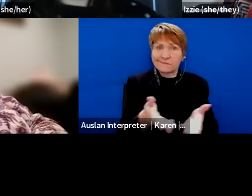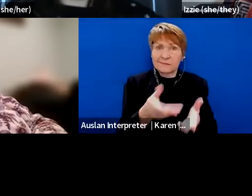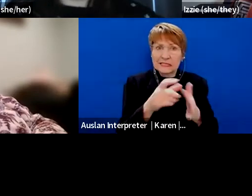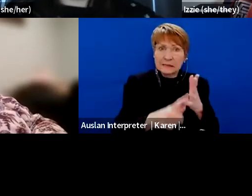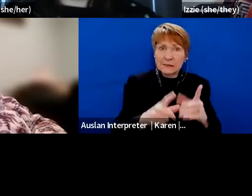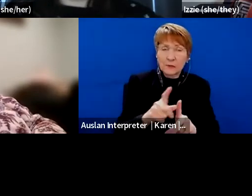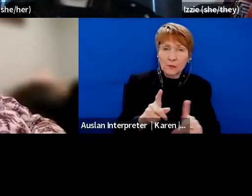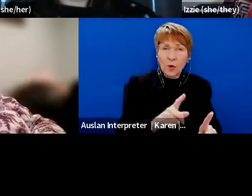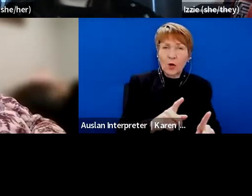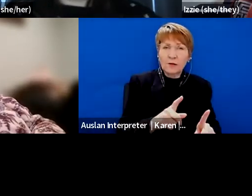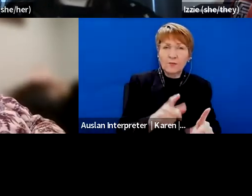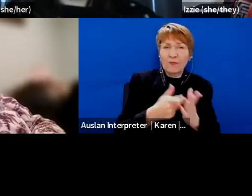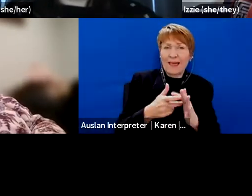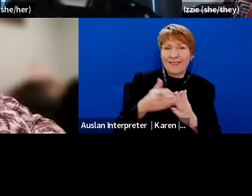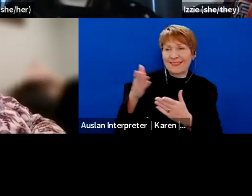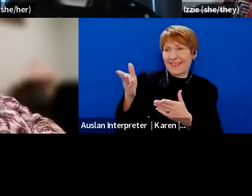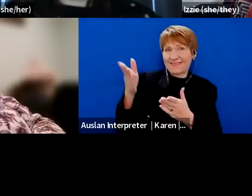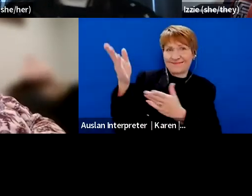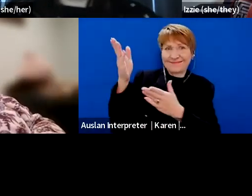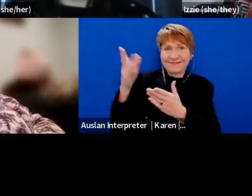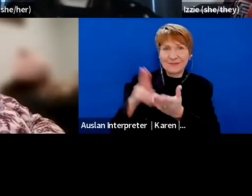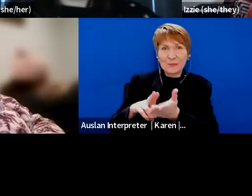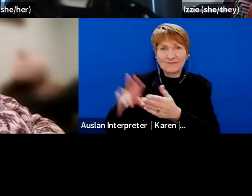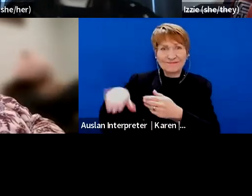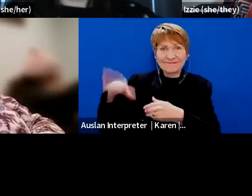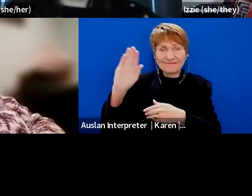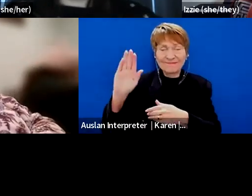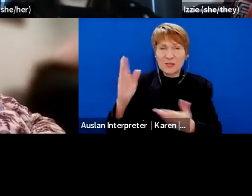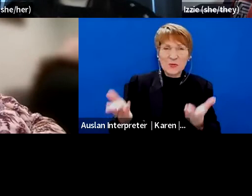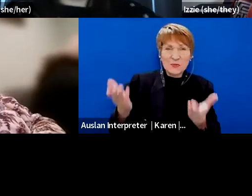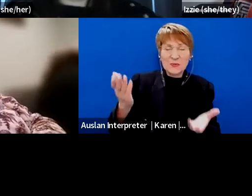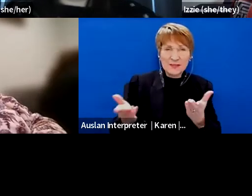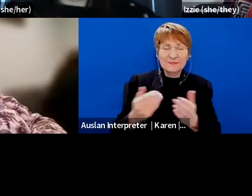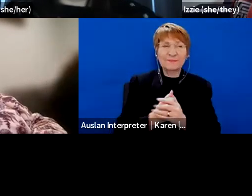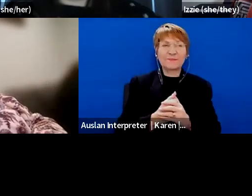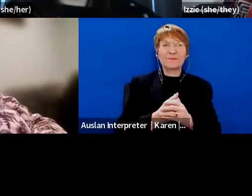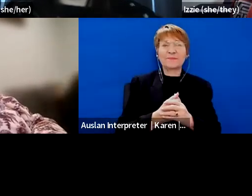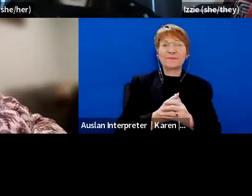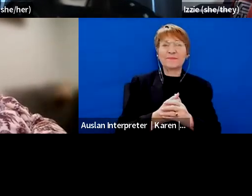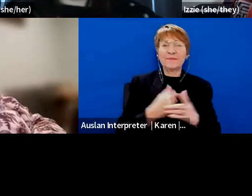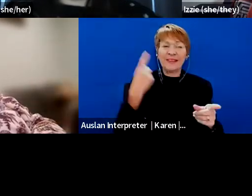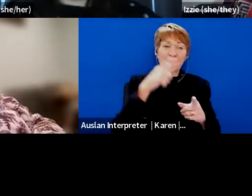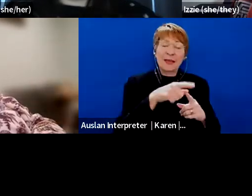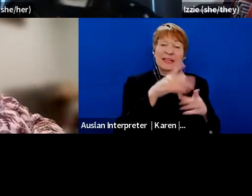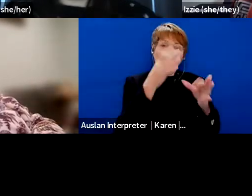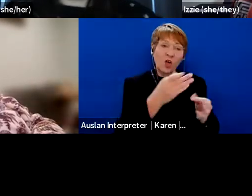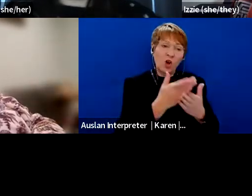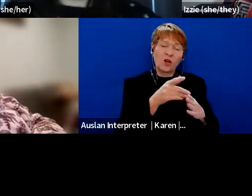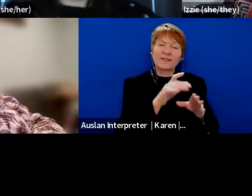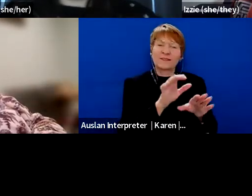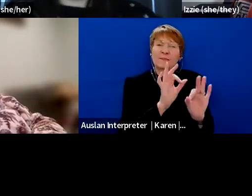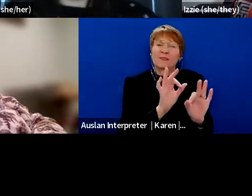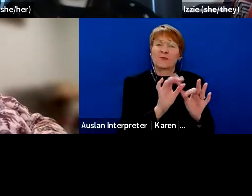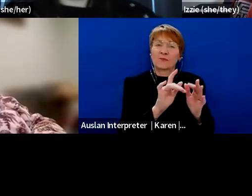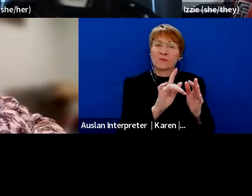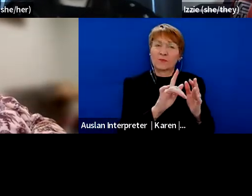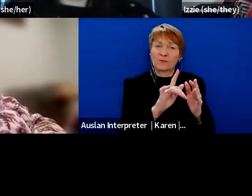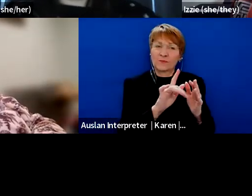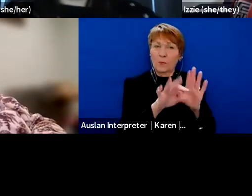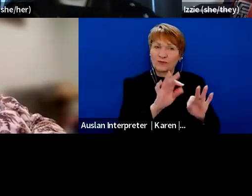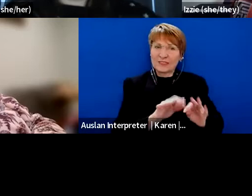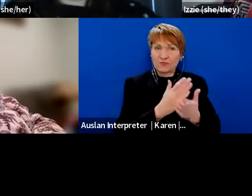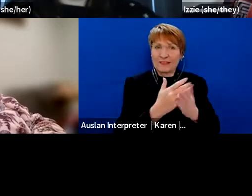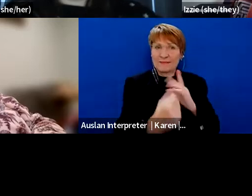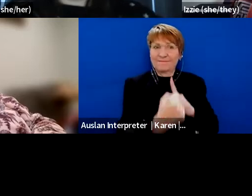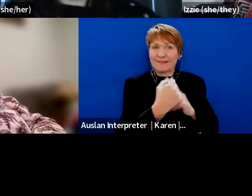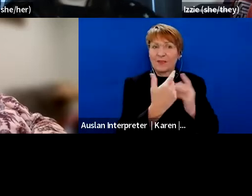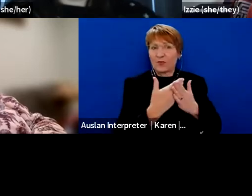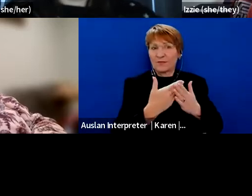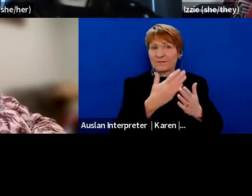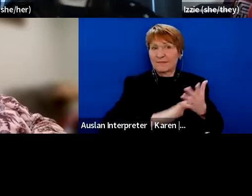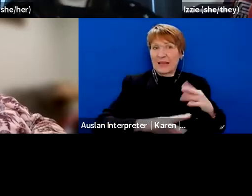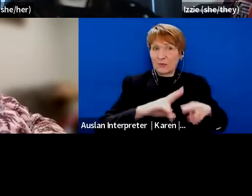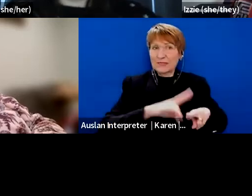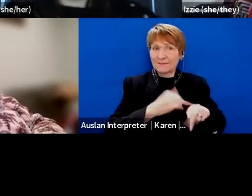Um, this one, welcome feeling that they need to take up the special options does impact what a parent's natural authority or approach to making decisions can be.